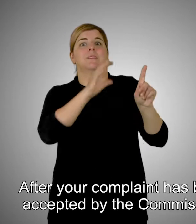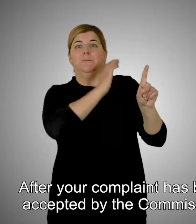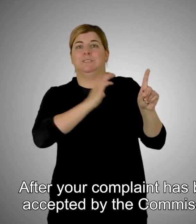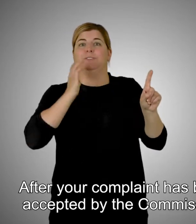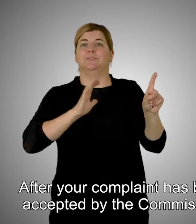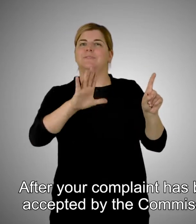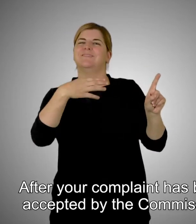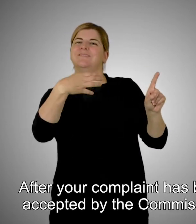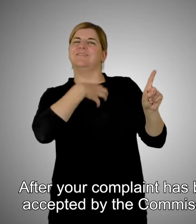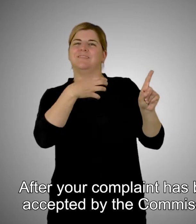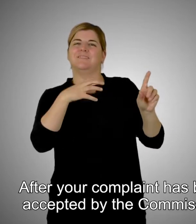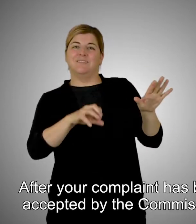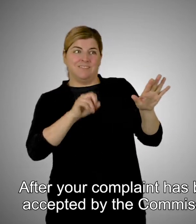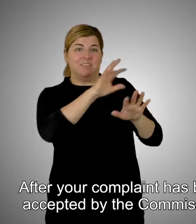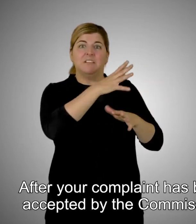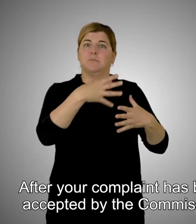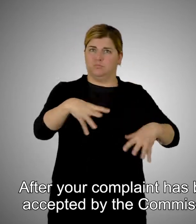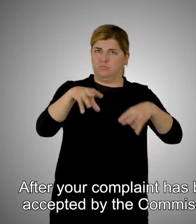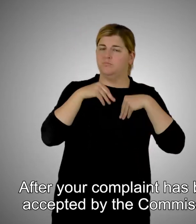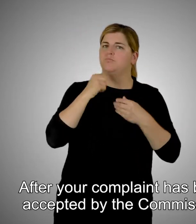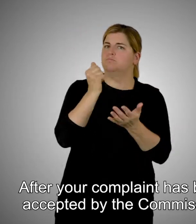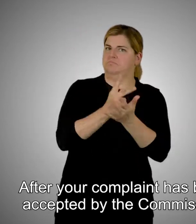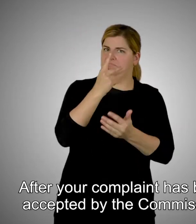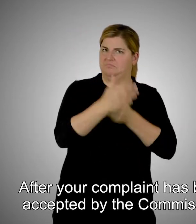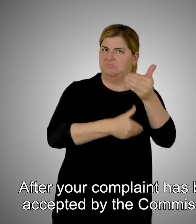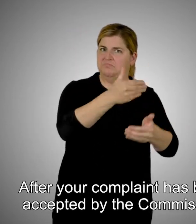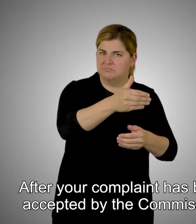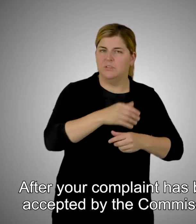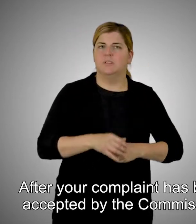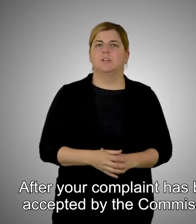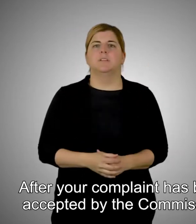After your complaint has been accepted by the Commission